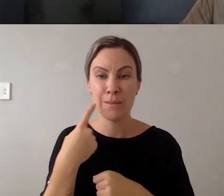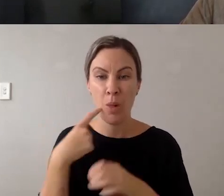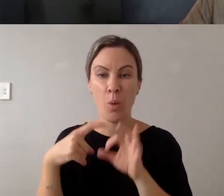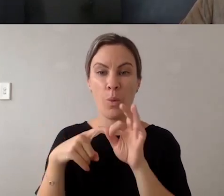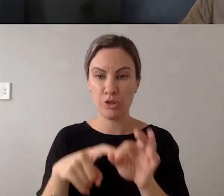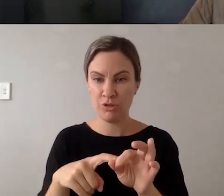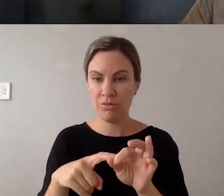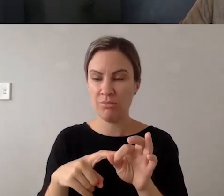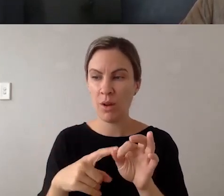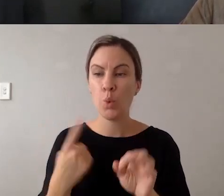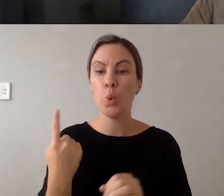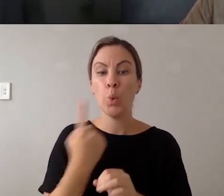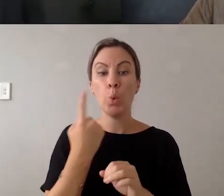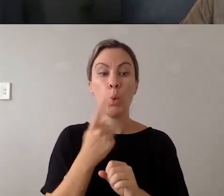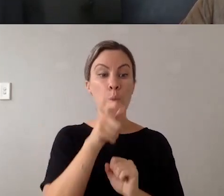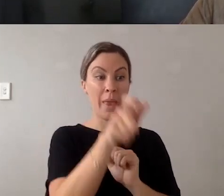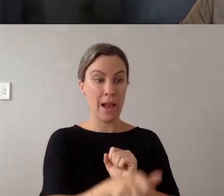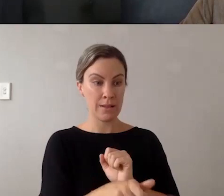customers, and how have their needs changed?" "Who were the people we